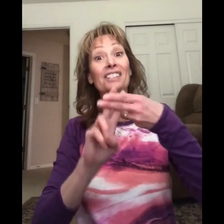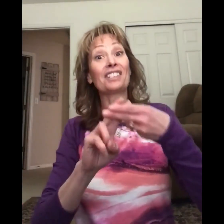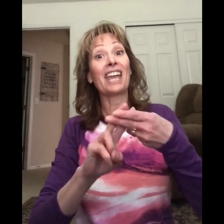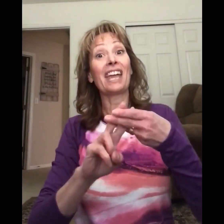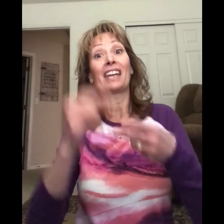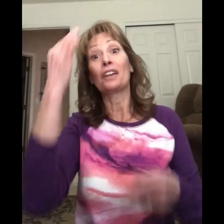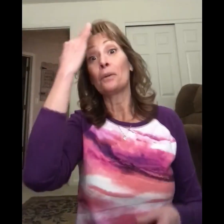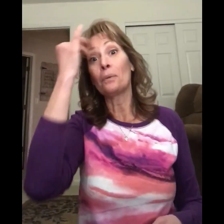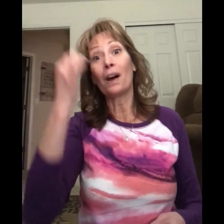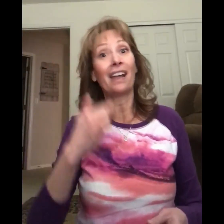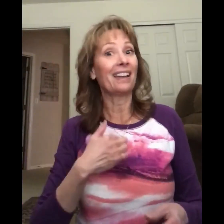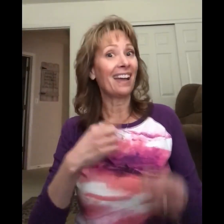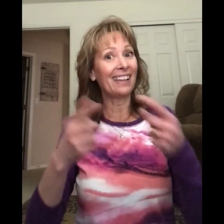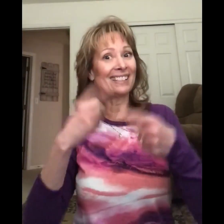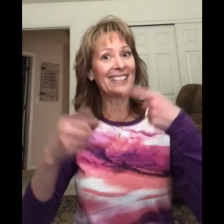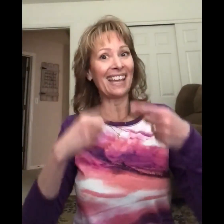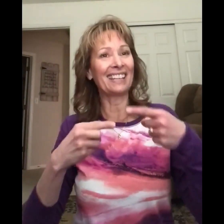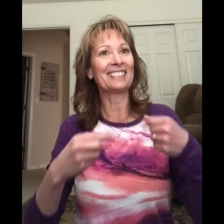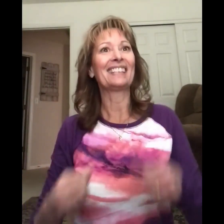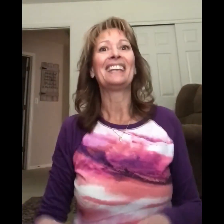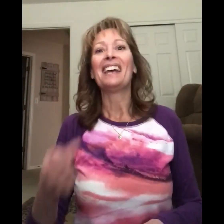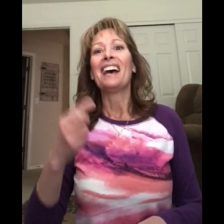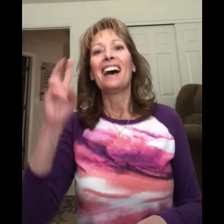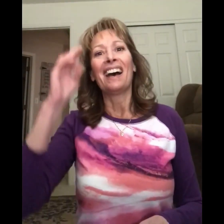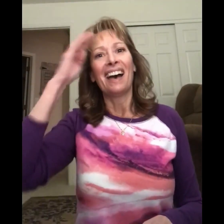#WhyISign